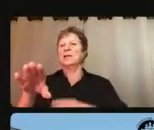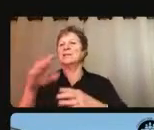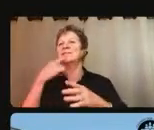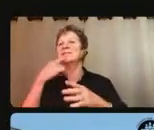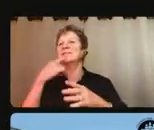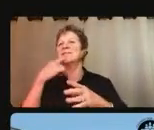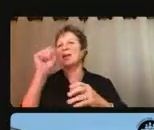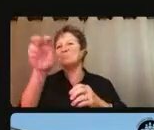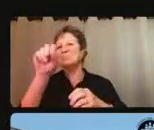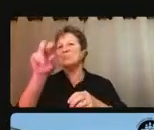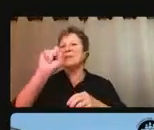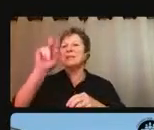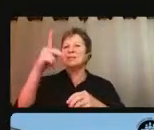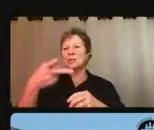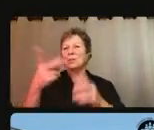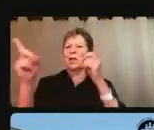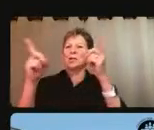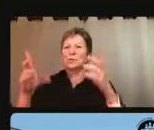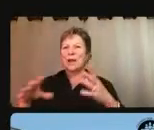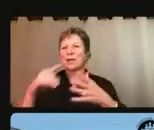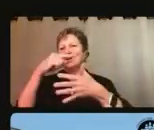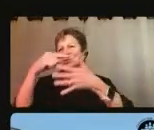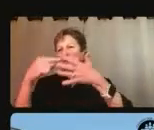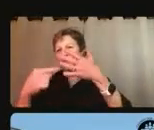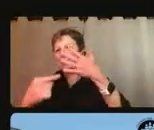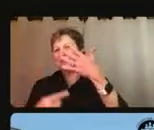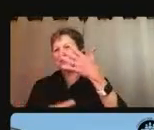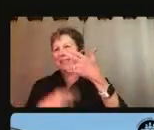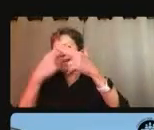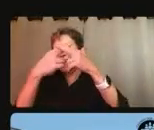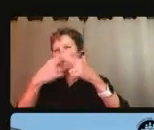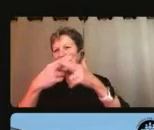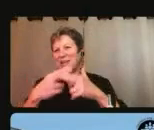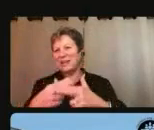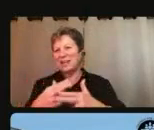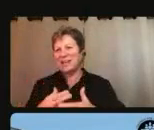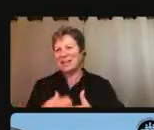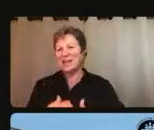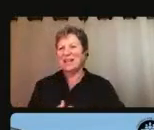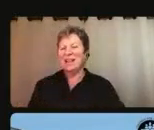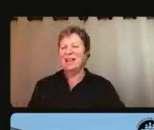GOOD AFTERNOON. SUPERINTENDENT PERRY, CHAIR